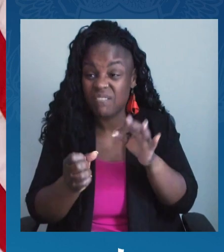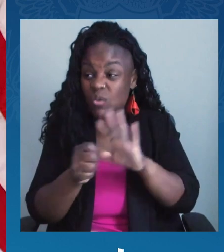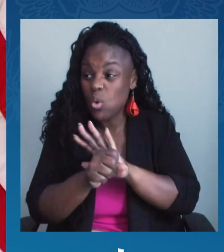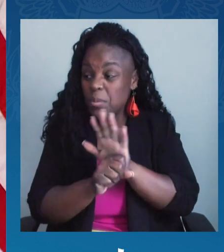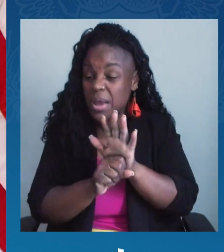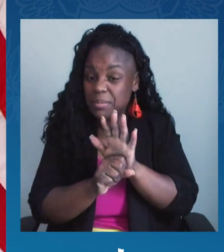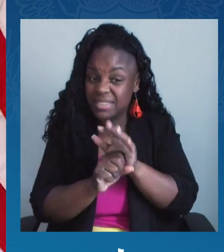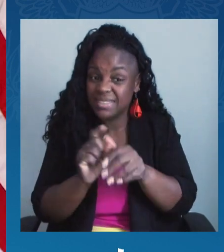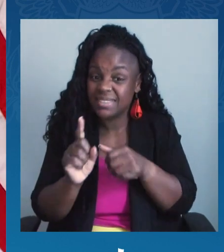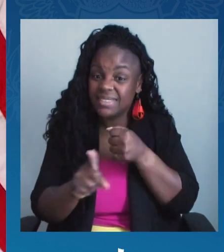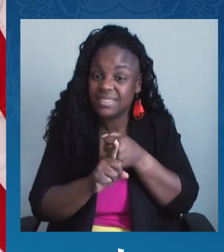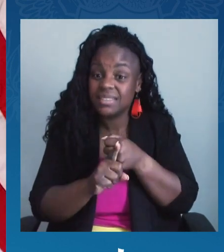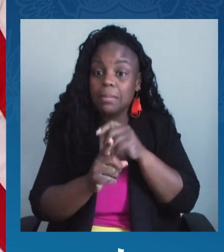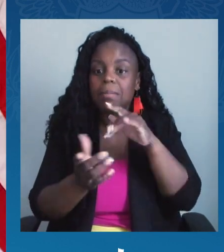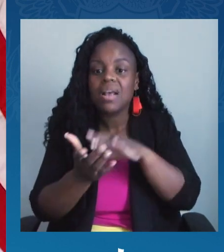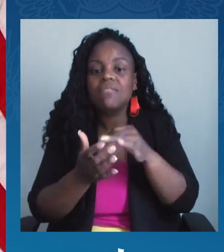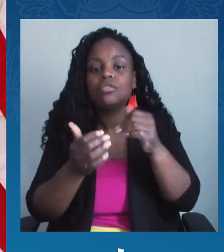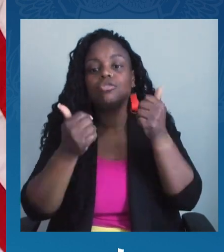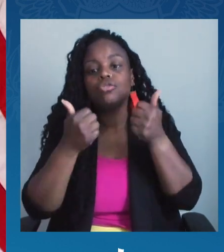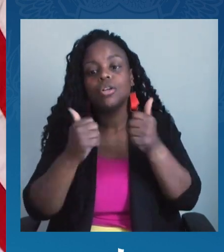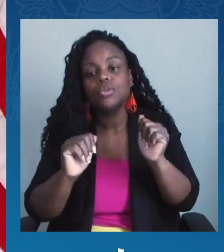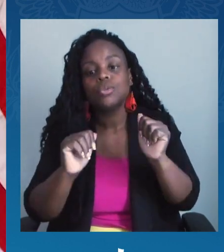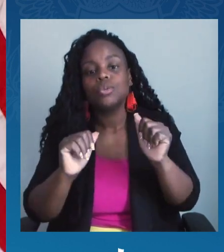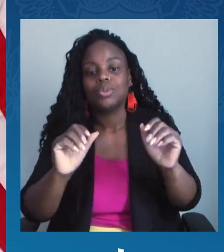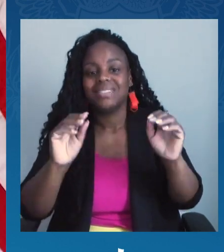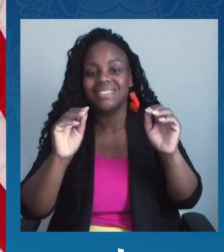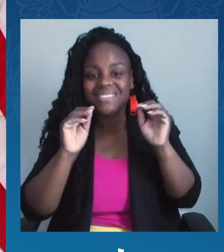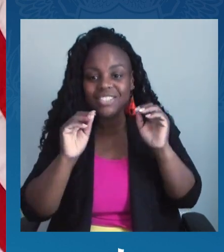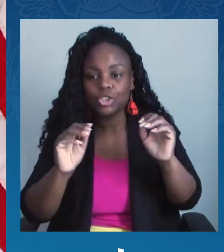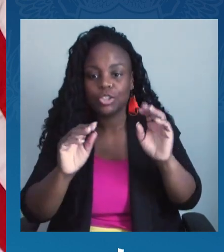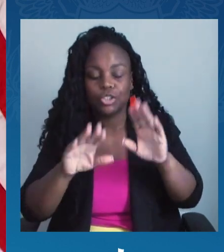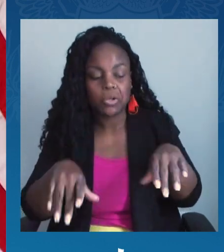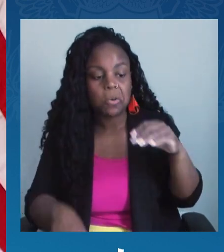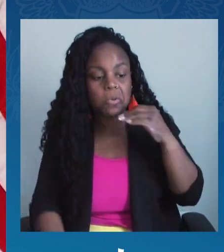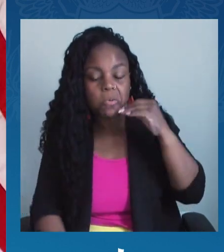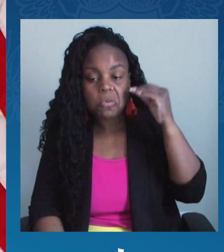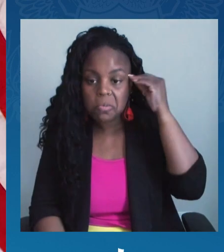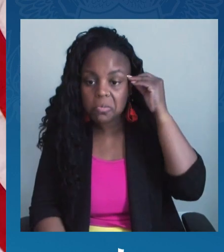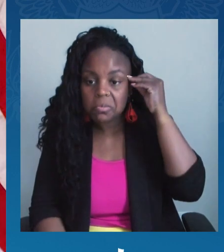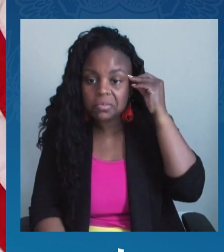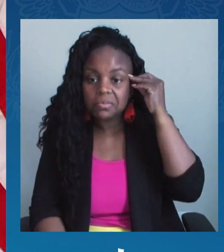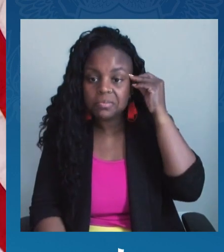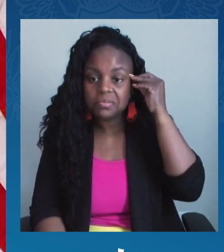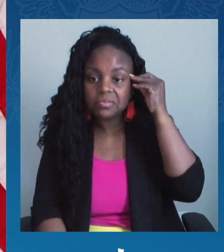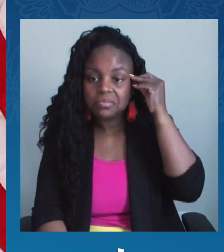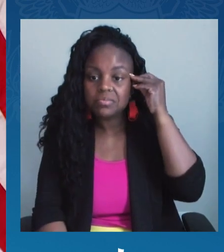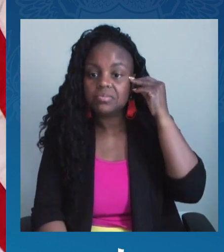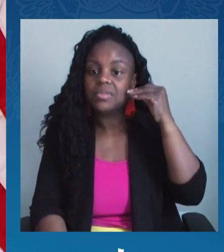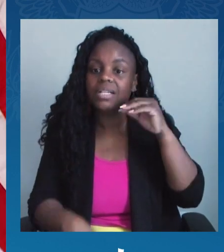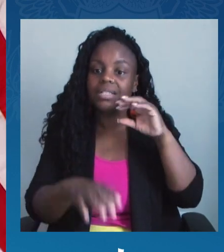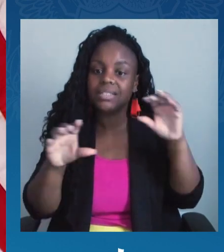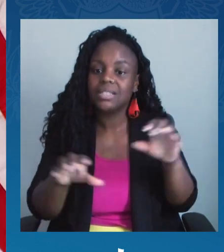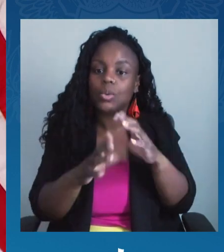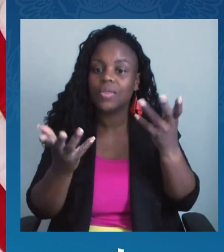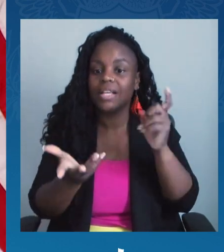to educate their kids at home. Did what was necessary to vote. That scared a lot of people.